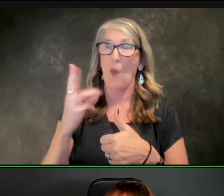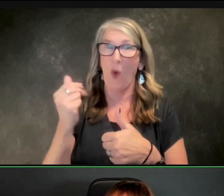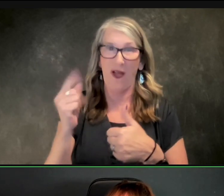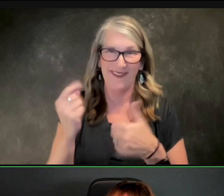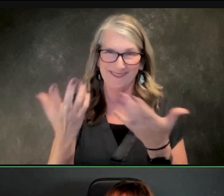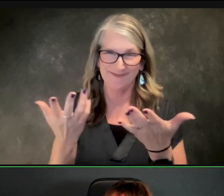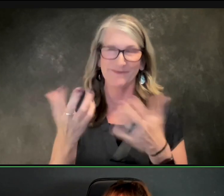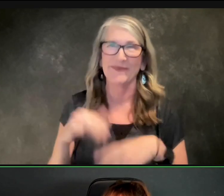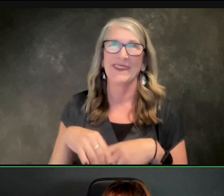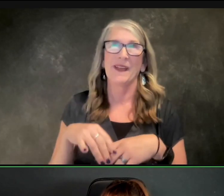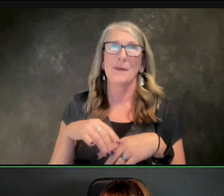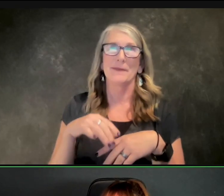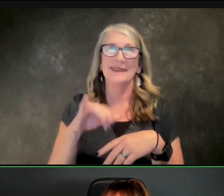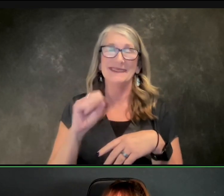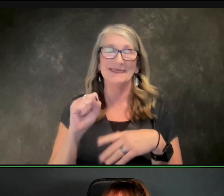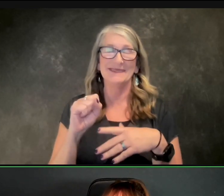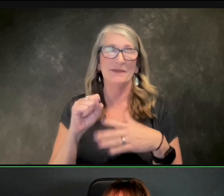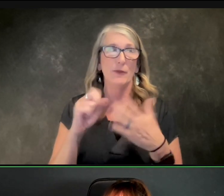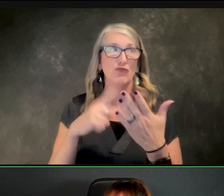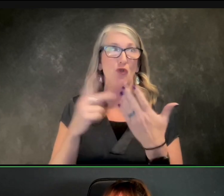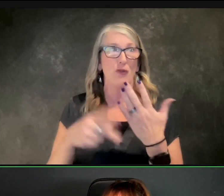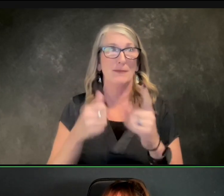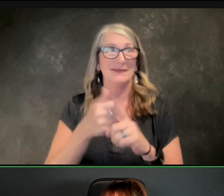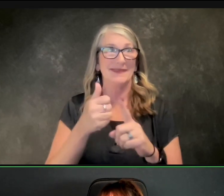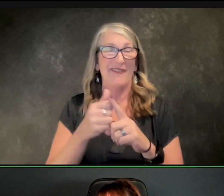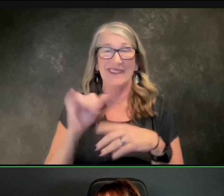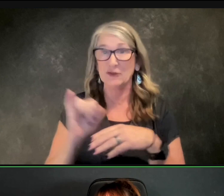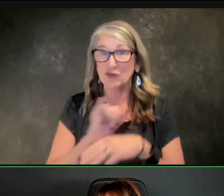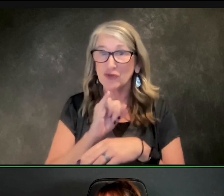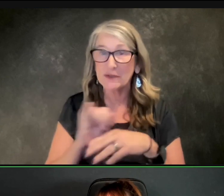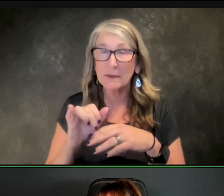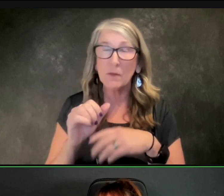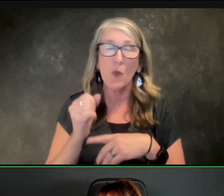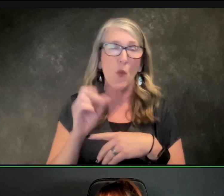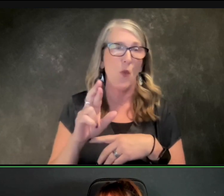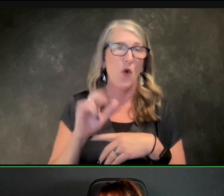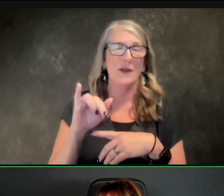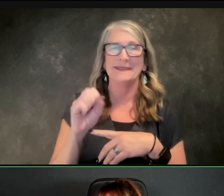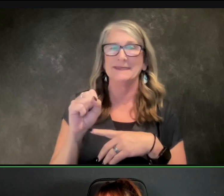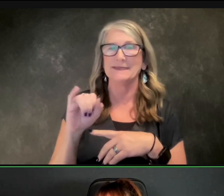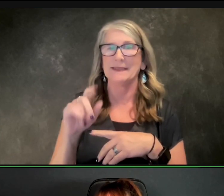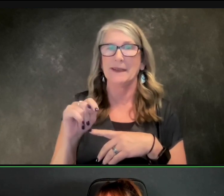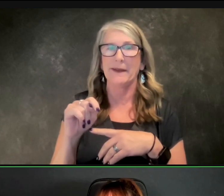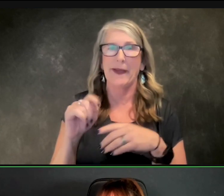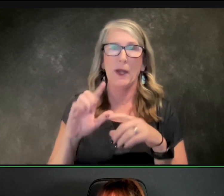So there are five key questions that we suggest you think through.